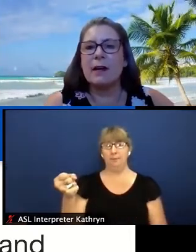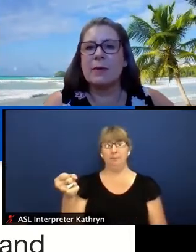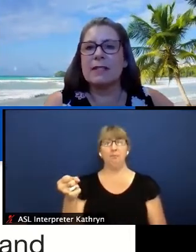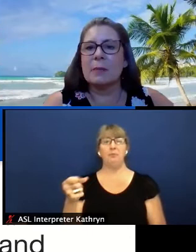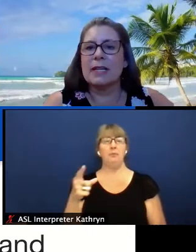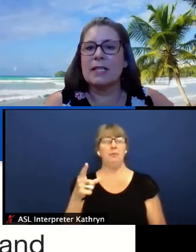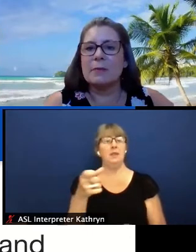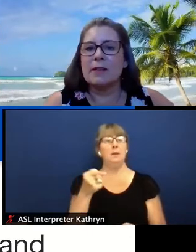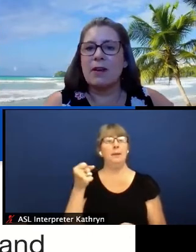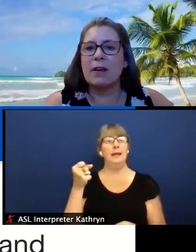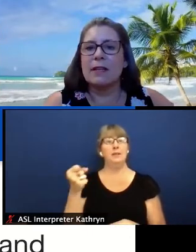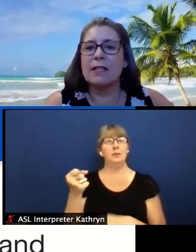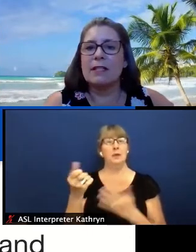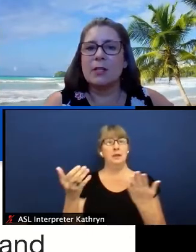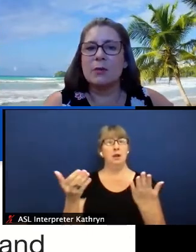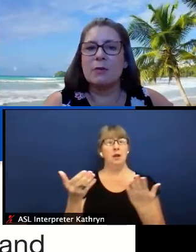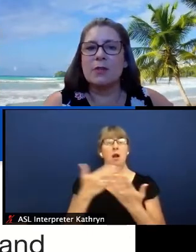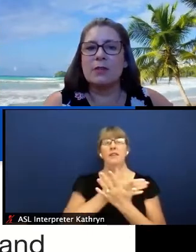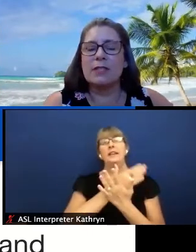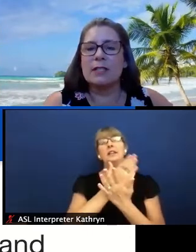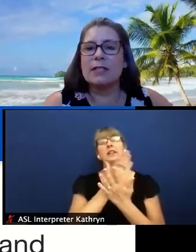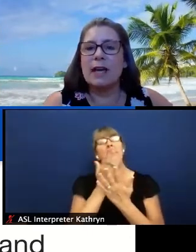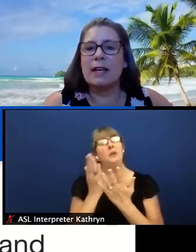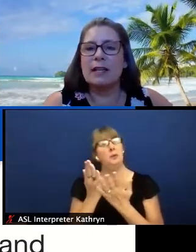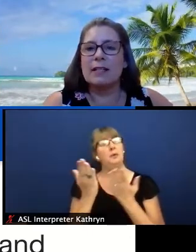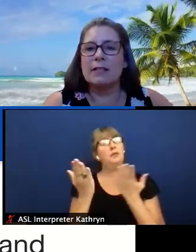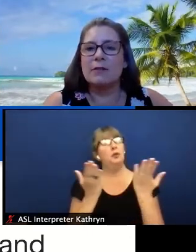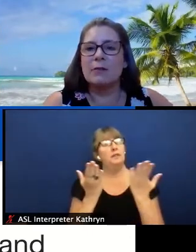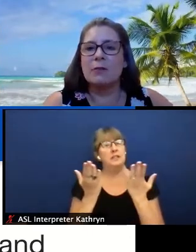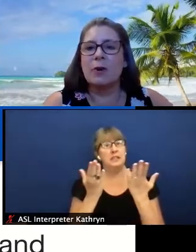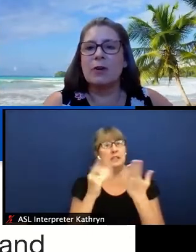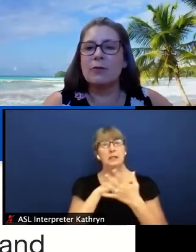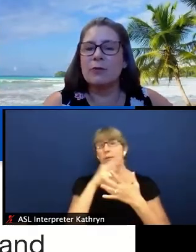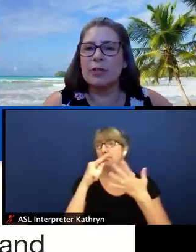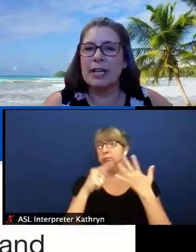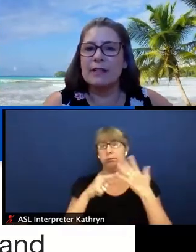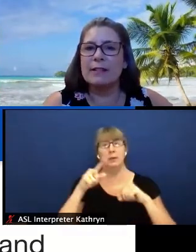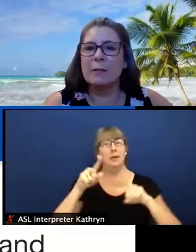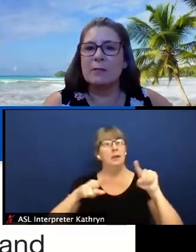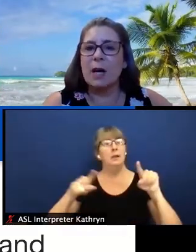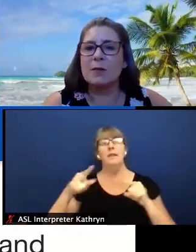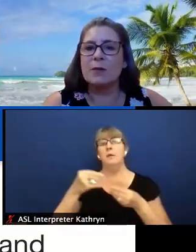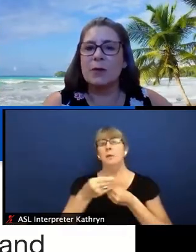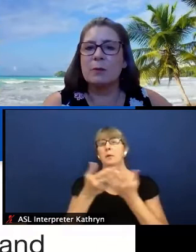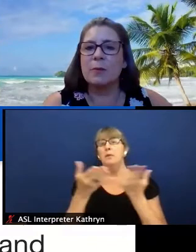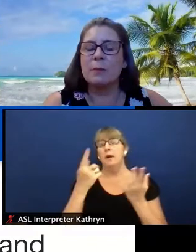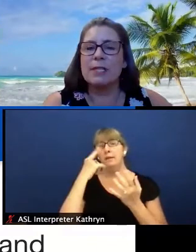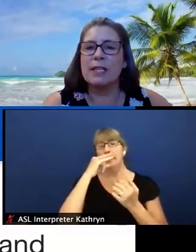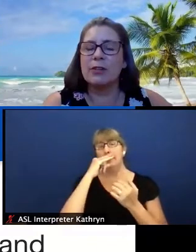It's a placement on the continuum of services that is wonderful for kids sometimes for a particular